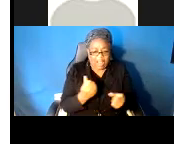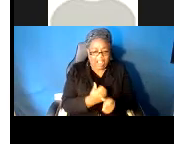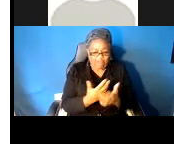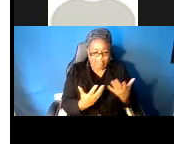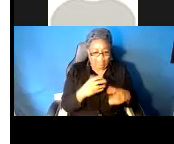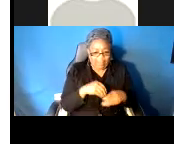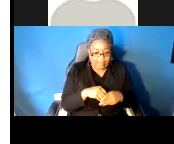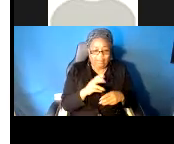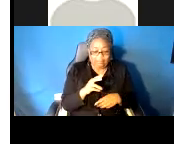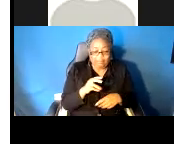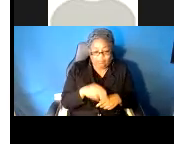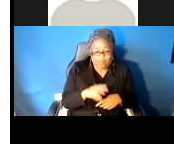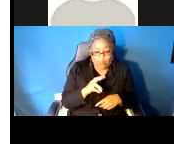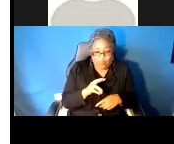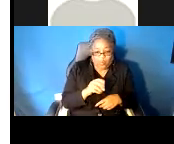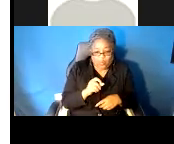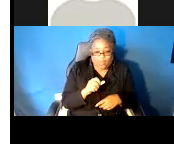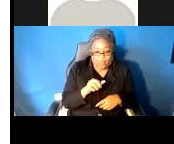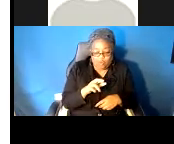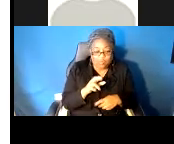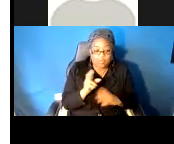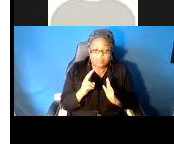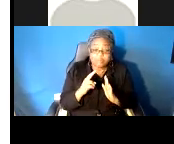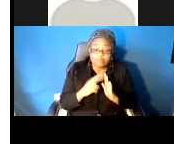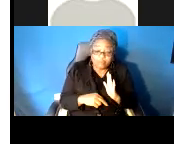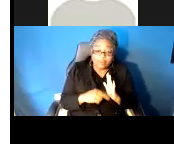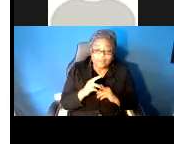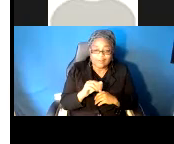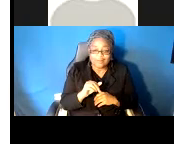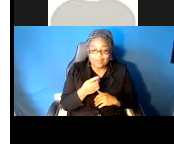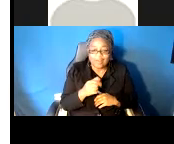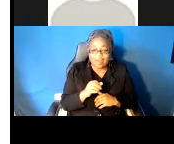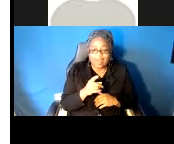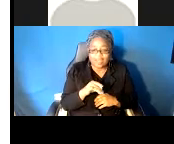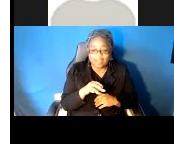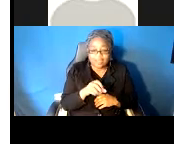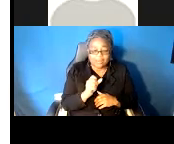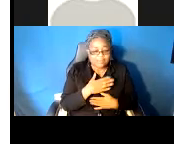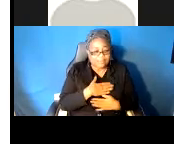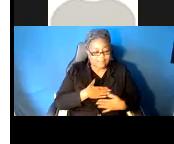so please read the guidelines. That said, it's our job as program directors